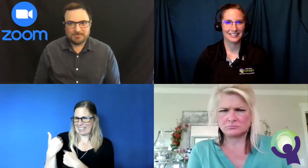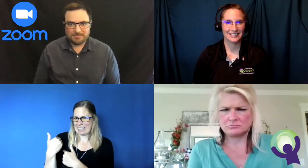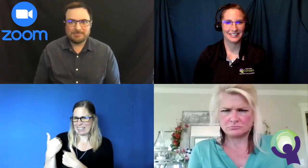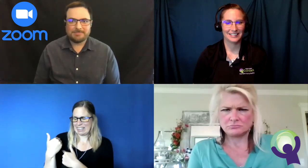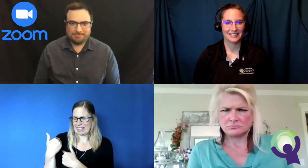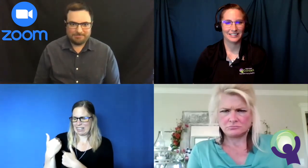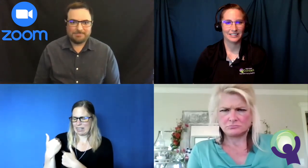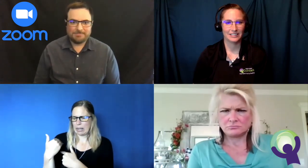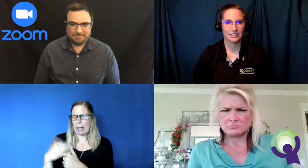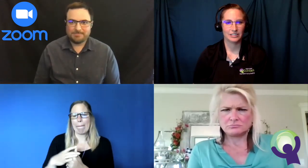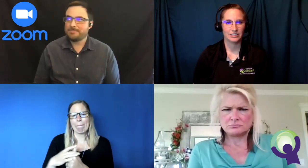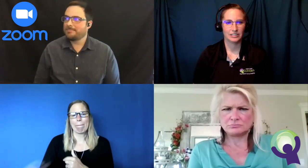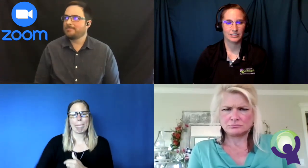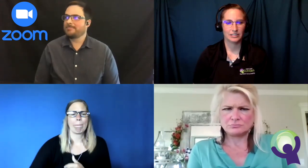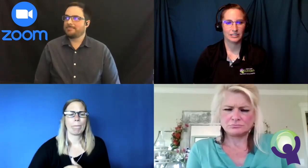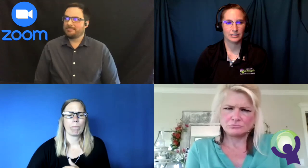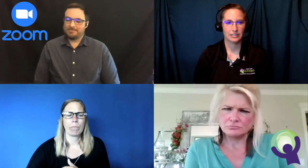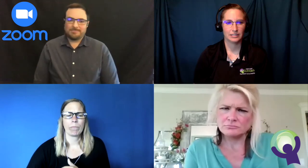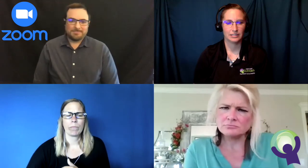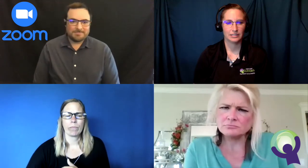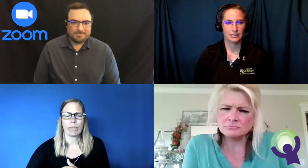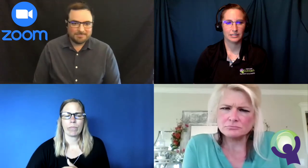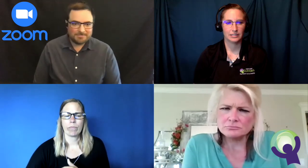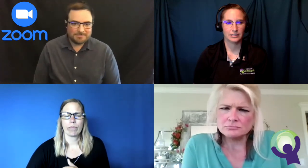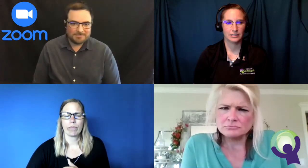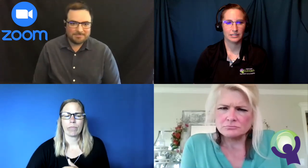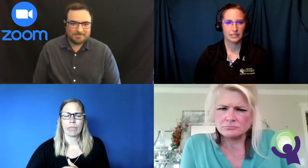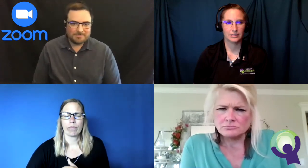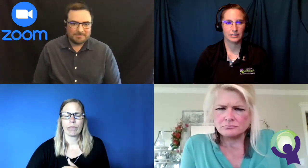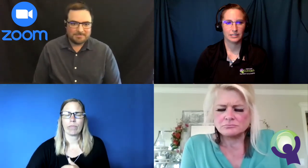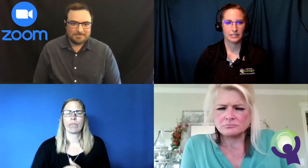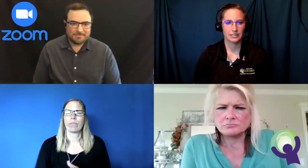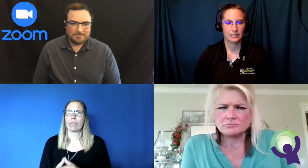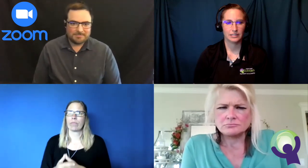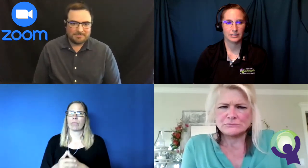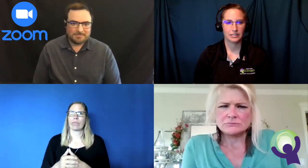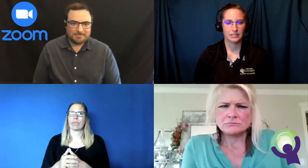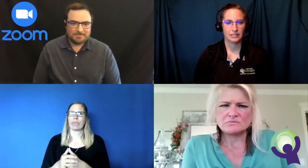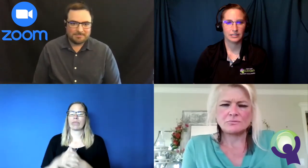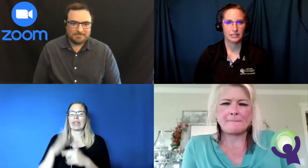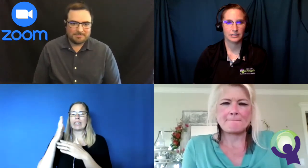So it comes where teachers for the deaf and hard of